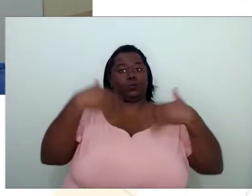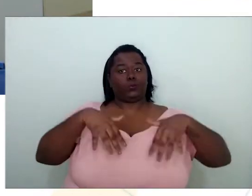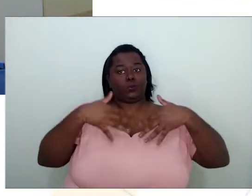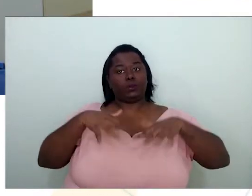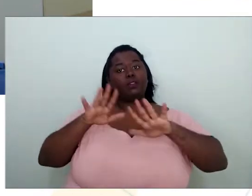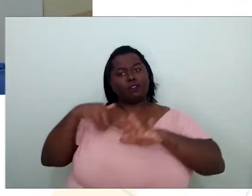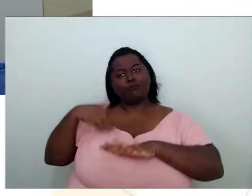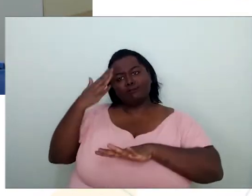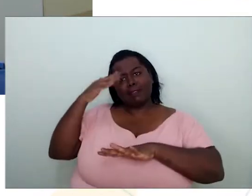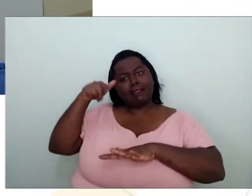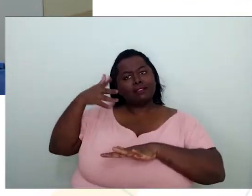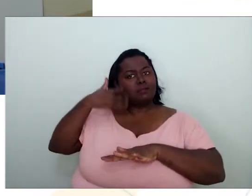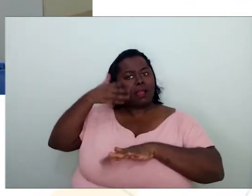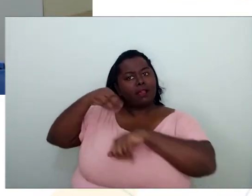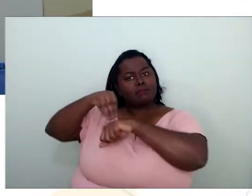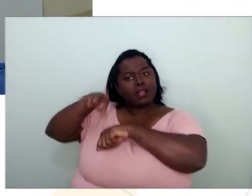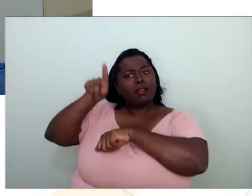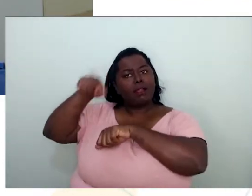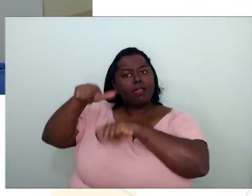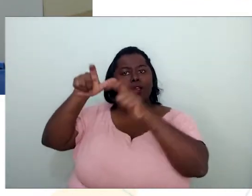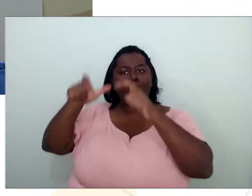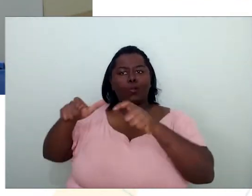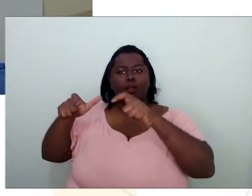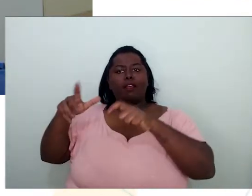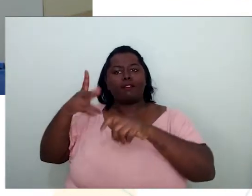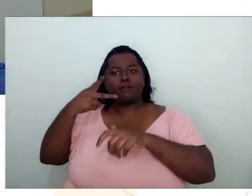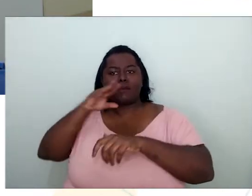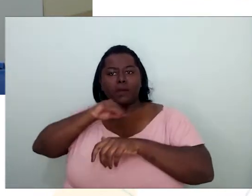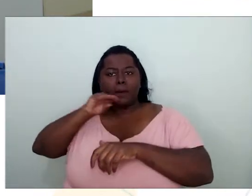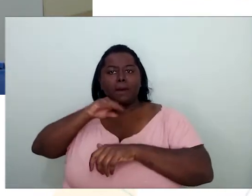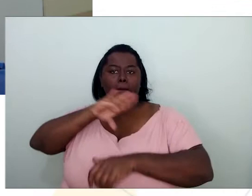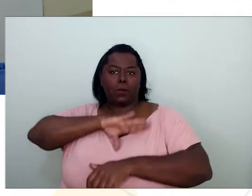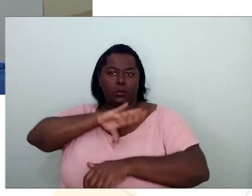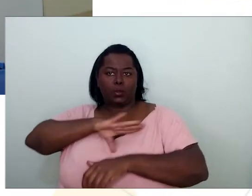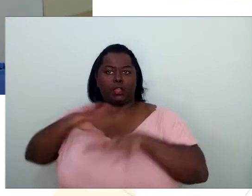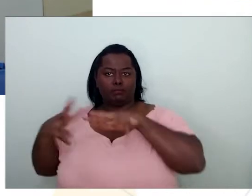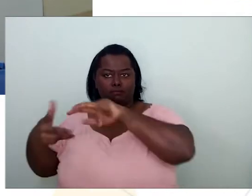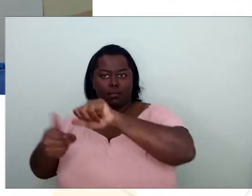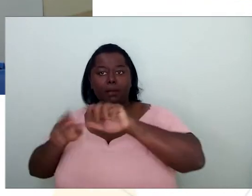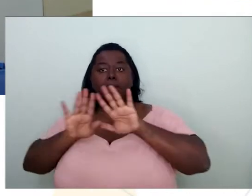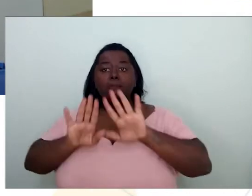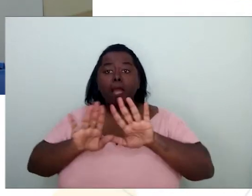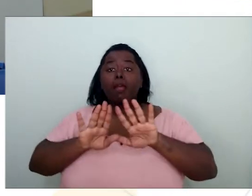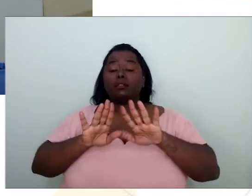So there are educational resources in the Portuguese language but most of